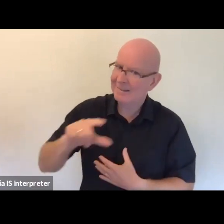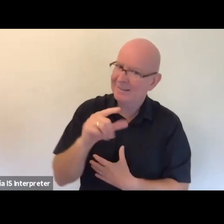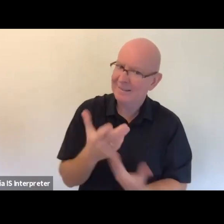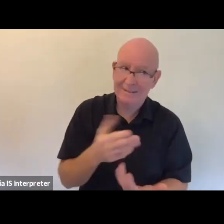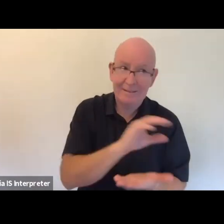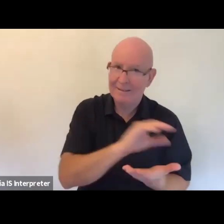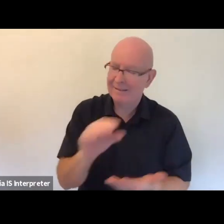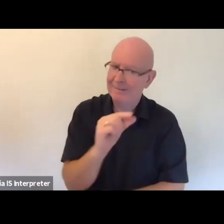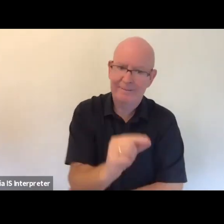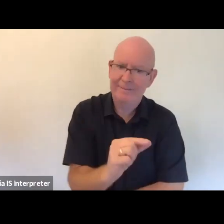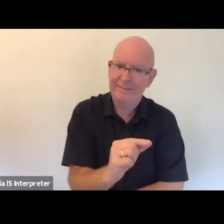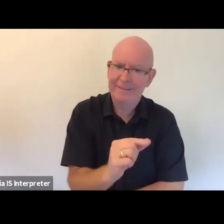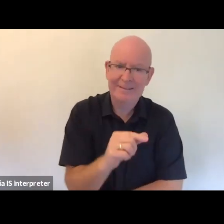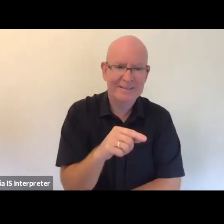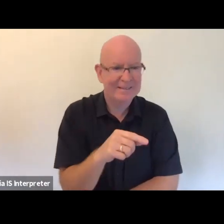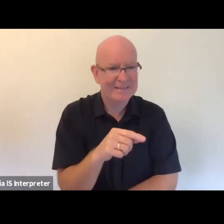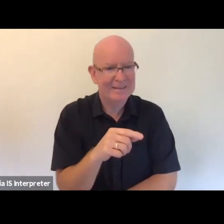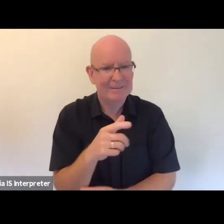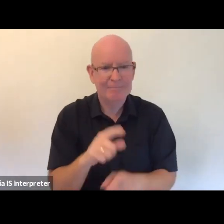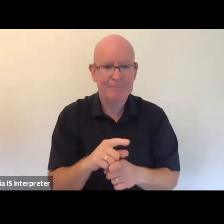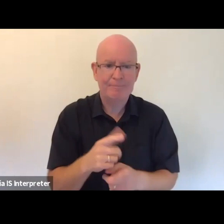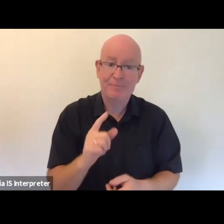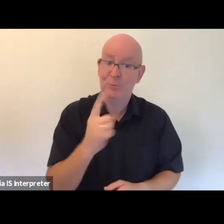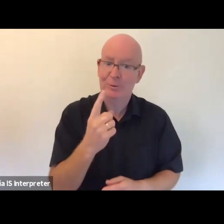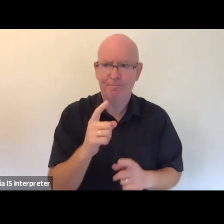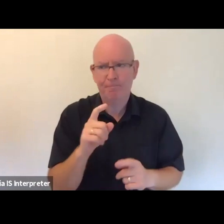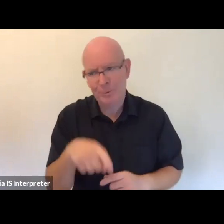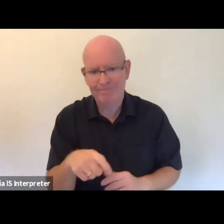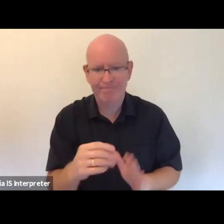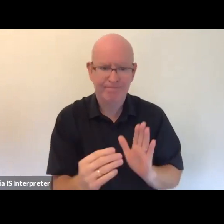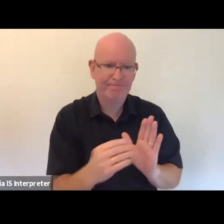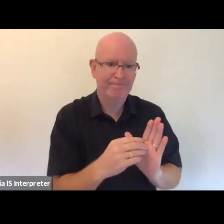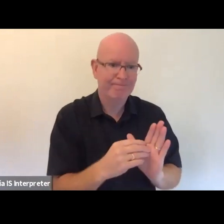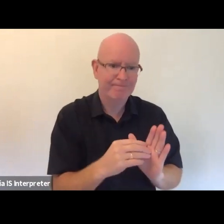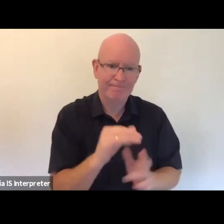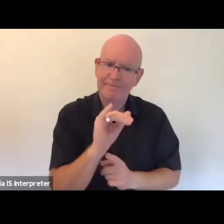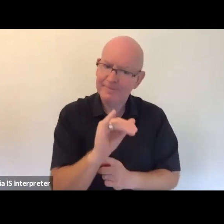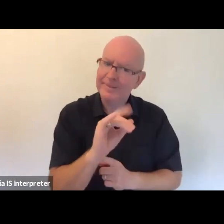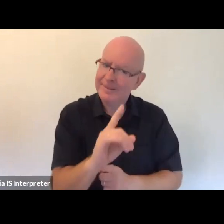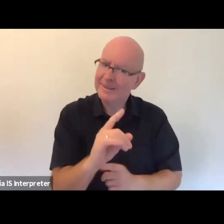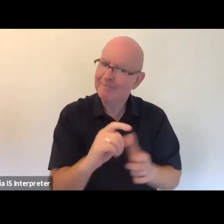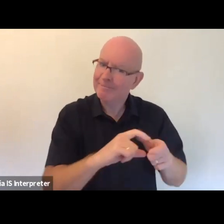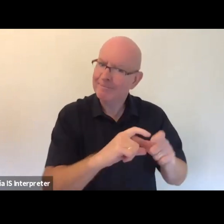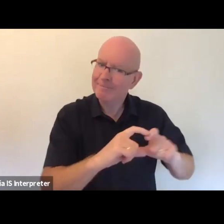They don’t call it the national identity card but they call it using the electoral card.